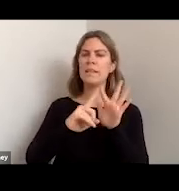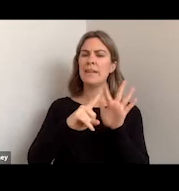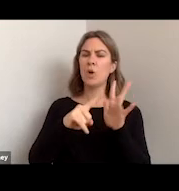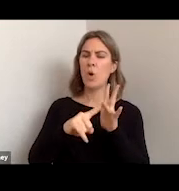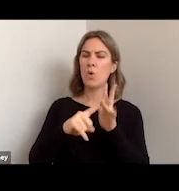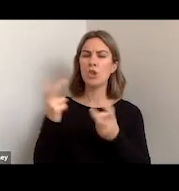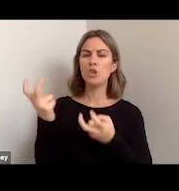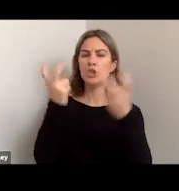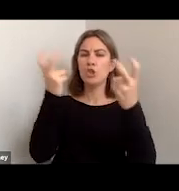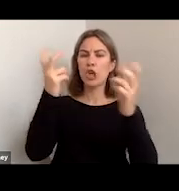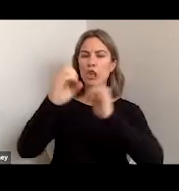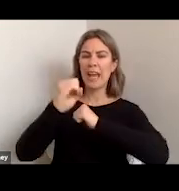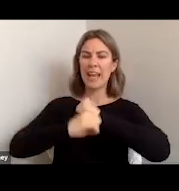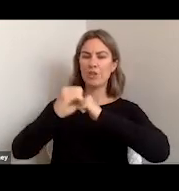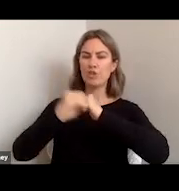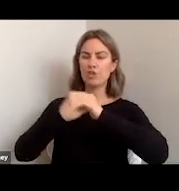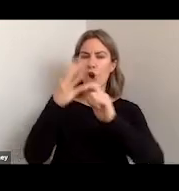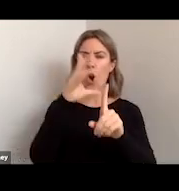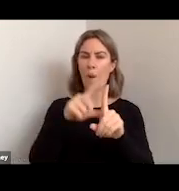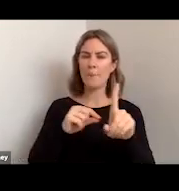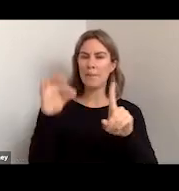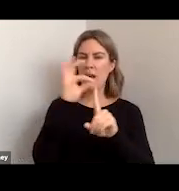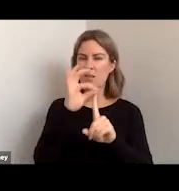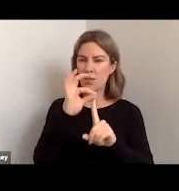optimisation - which is about optimising search -- content on your